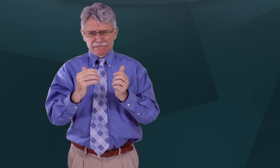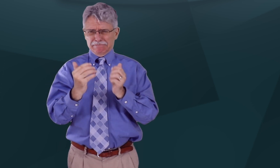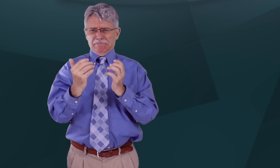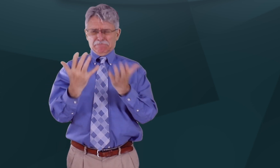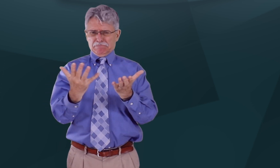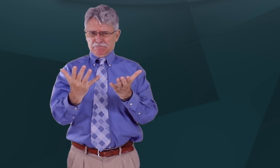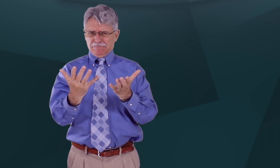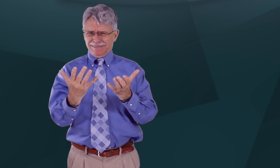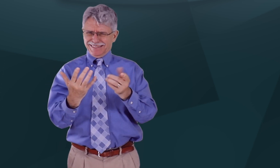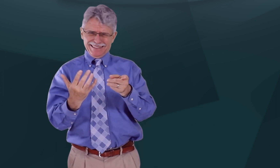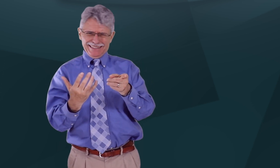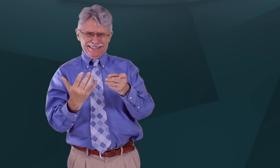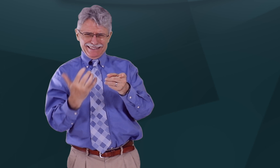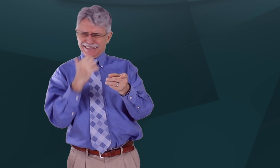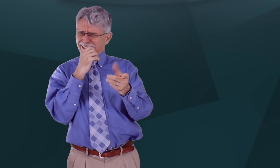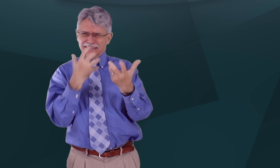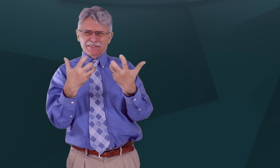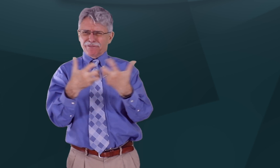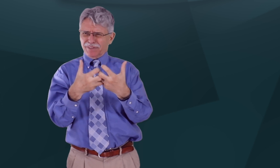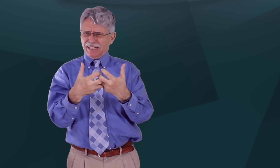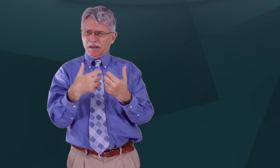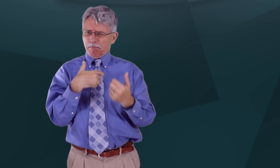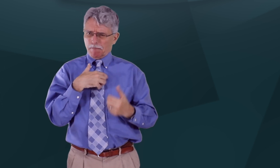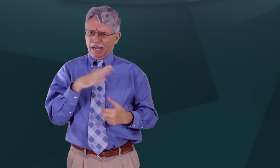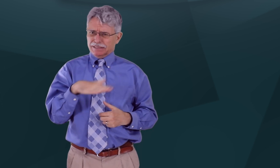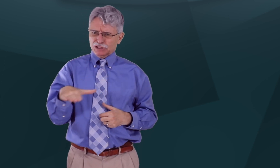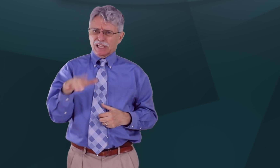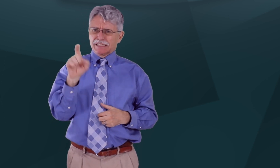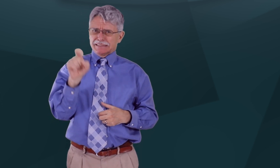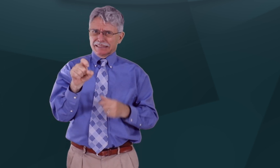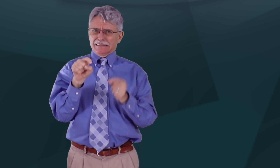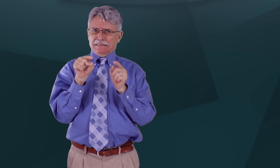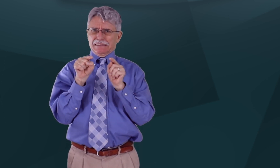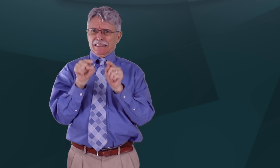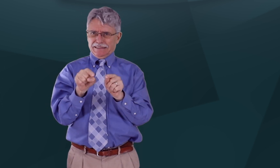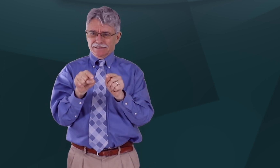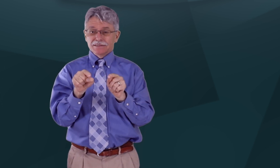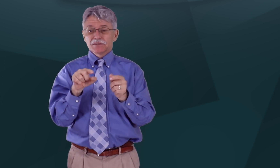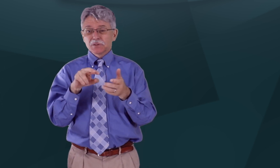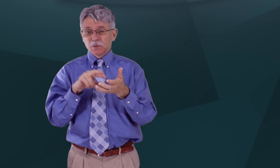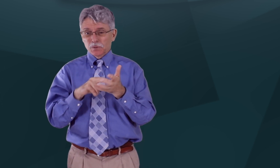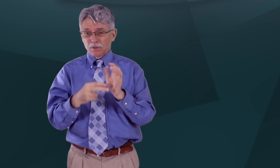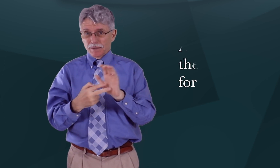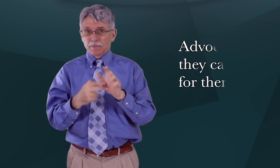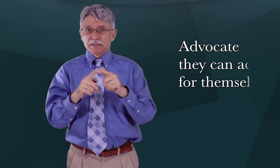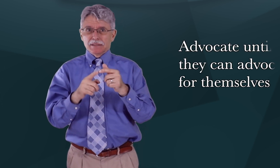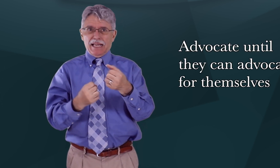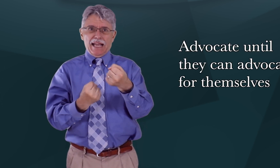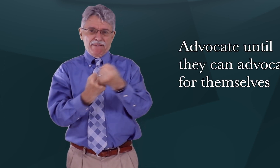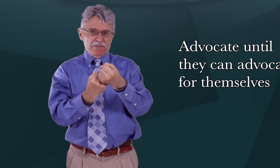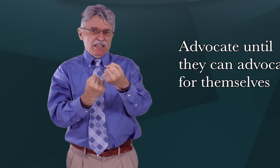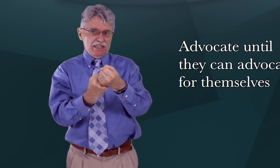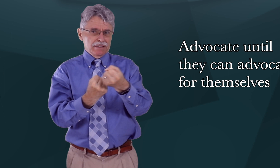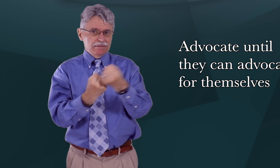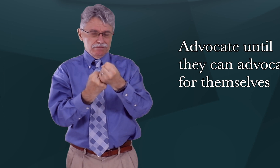It means you've got to be there. And if something is not right, what you know your child needs, means you need to advocate